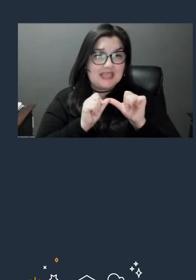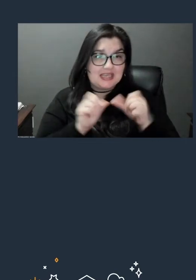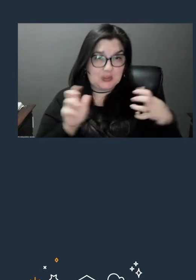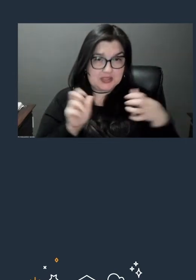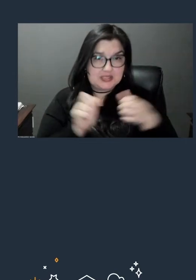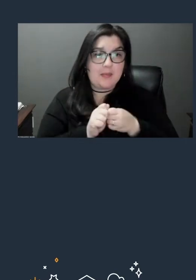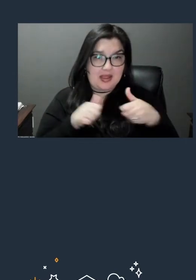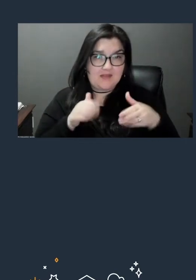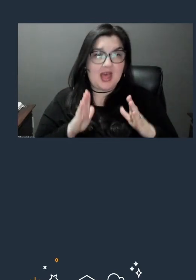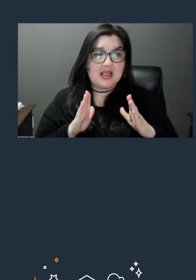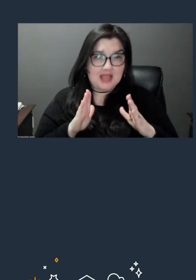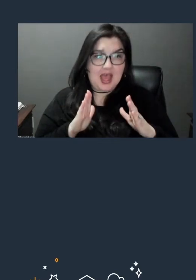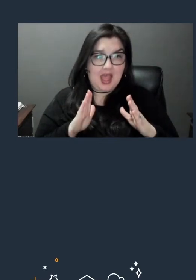and we are gonna cover that later.